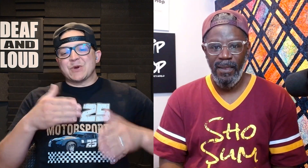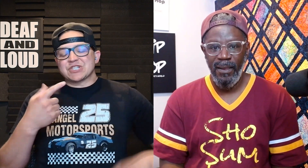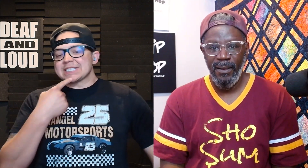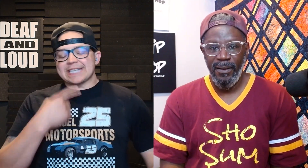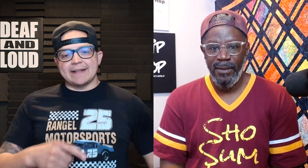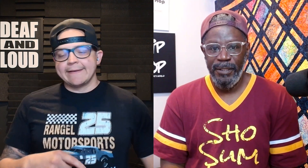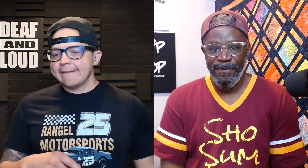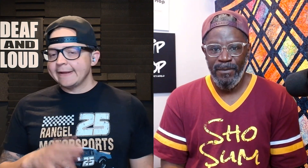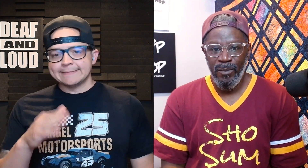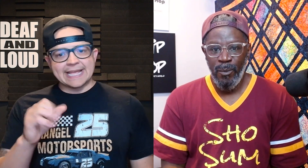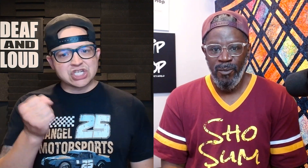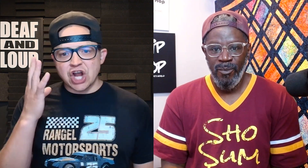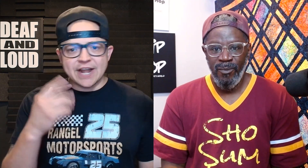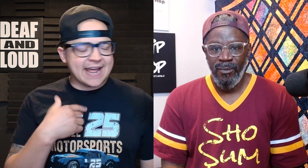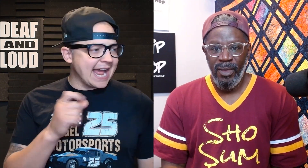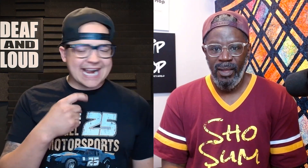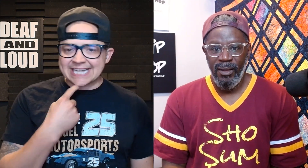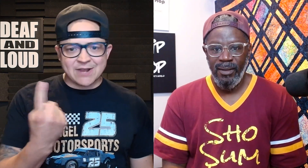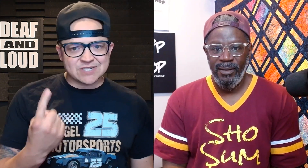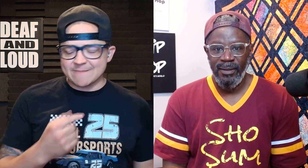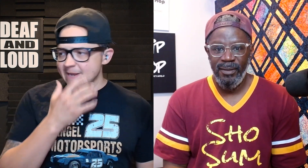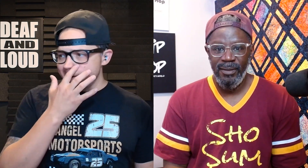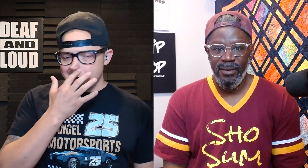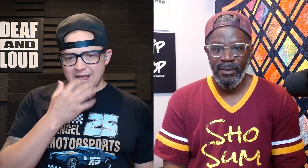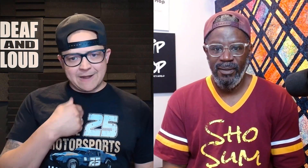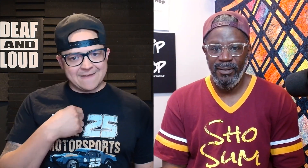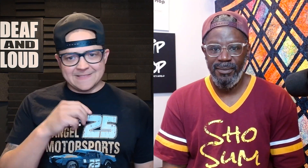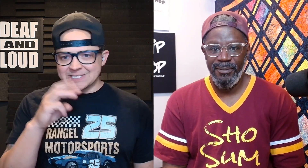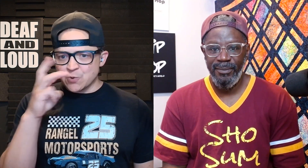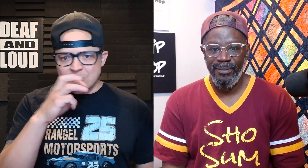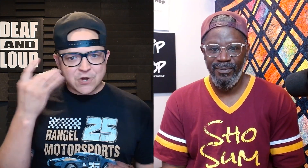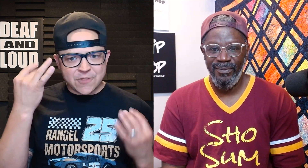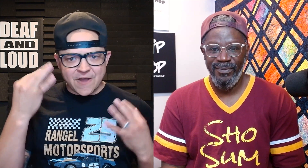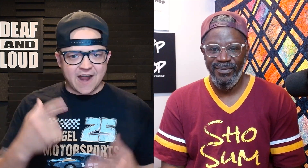one person said, "Sean, I gotta tell you something. I've been having these weird thoughts."